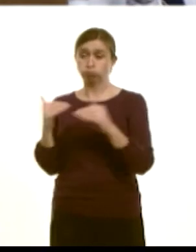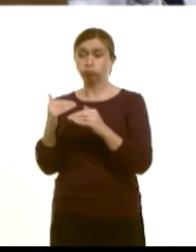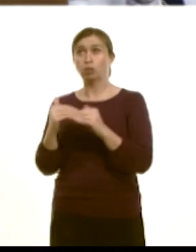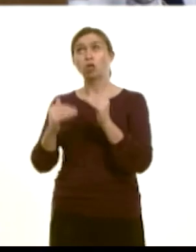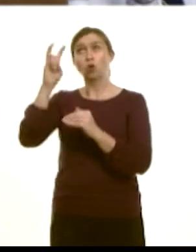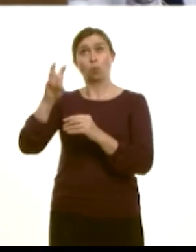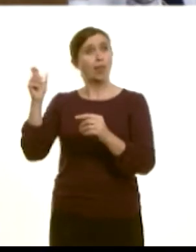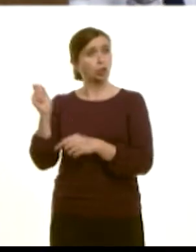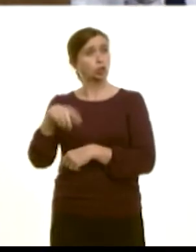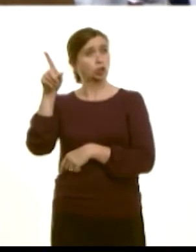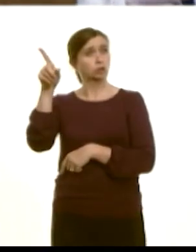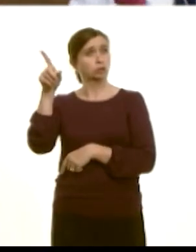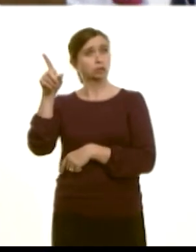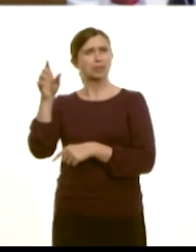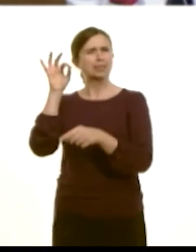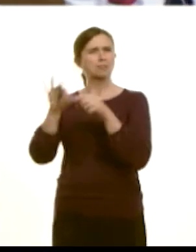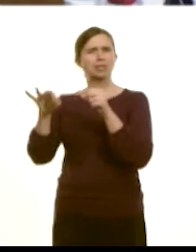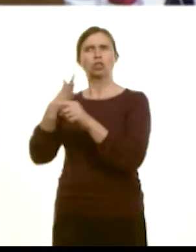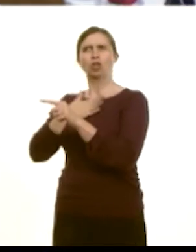of the line that comes in from Chester to Holyhead.